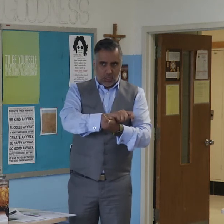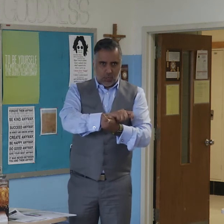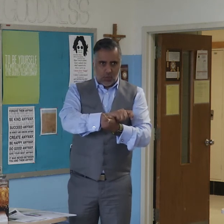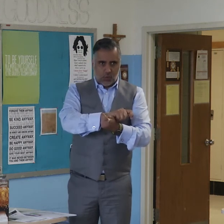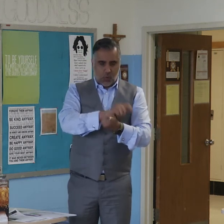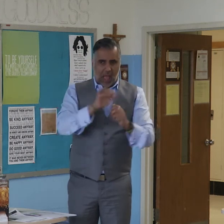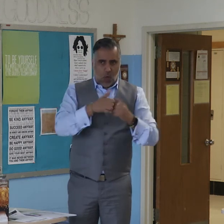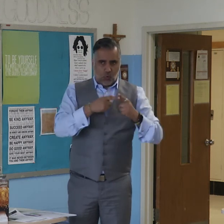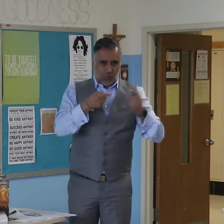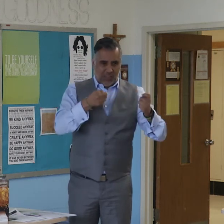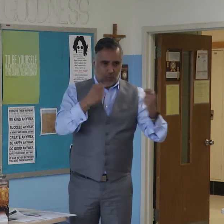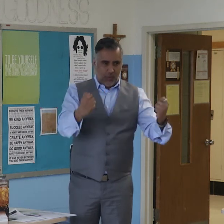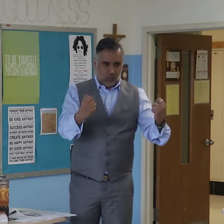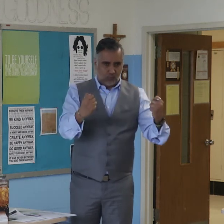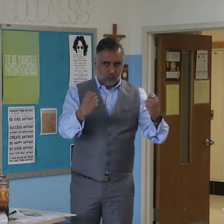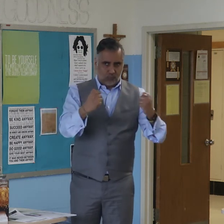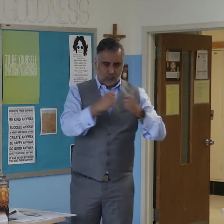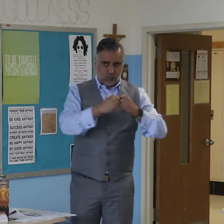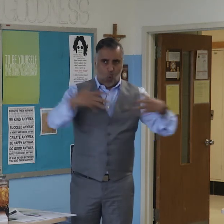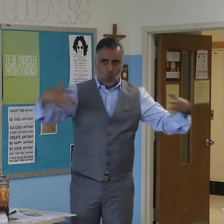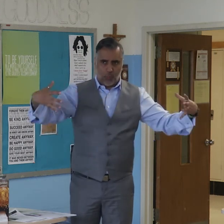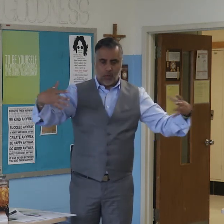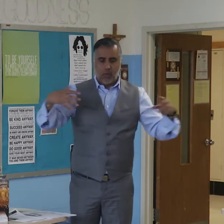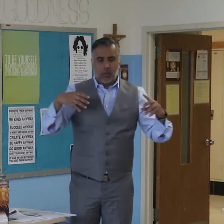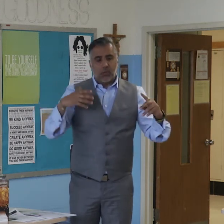to deal with this type of growth, and so you get the points of, kind of,